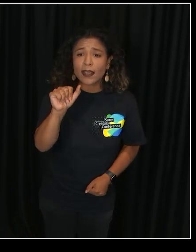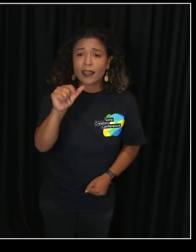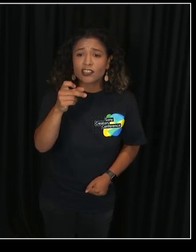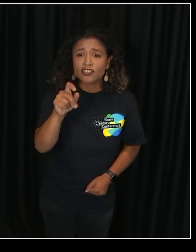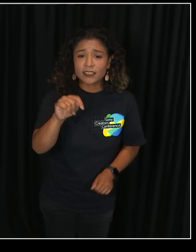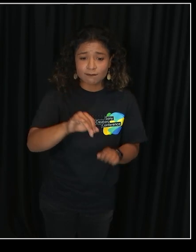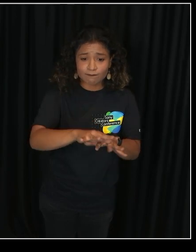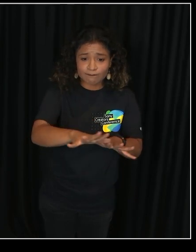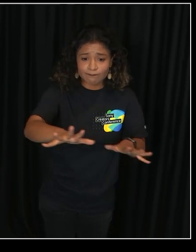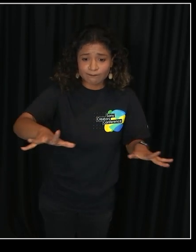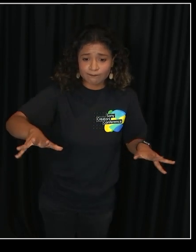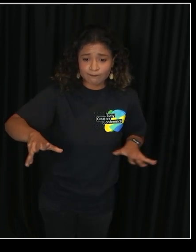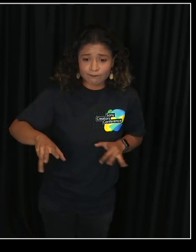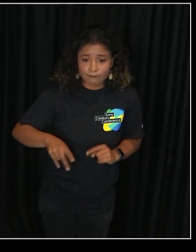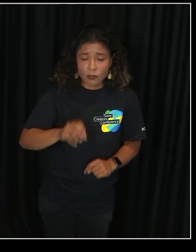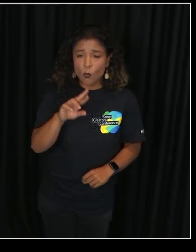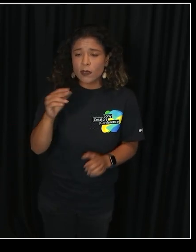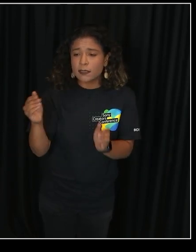Or in small groups of one, two...